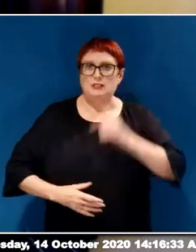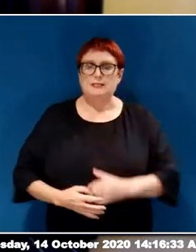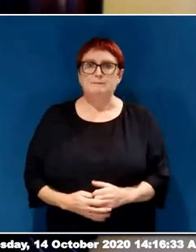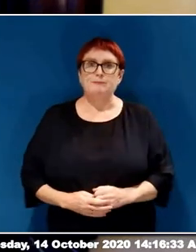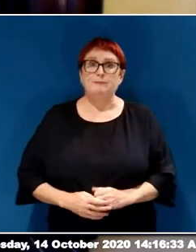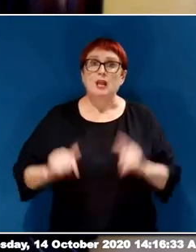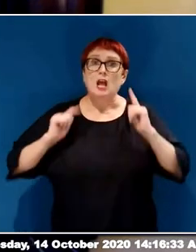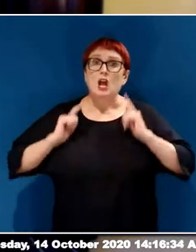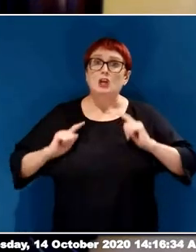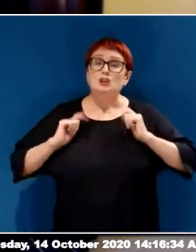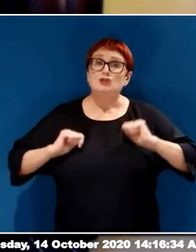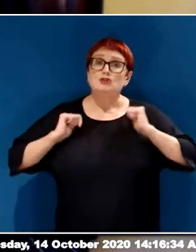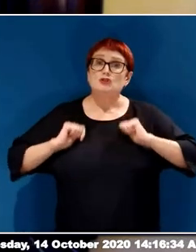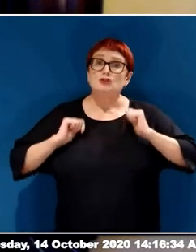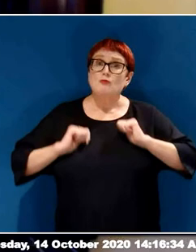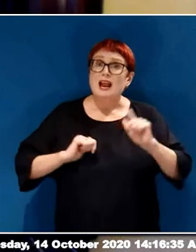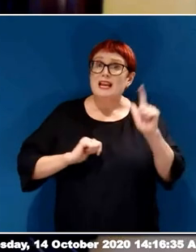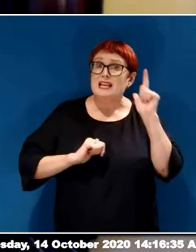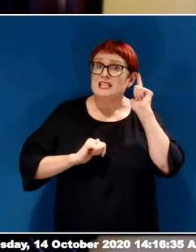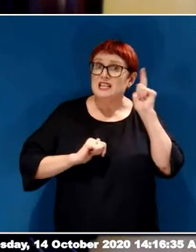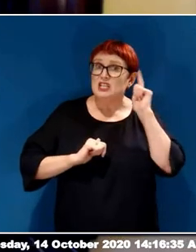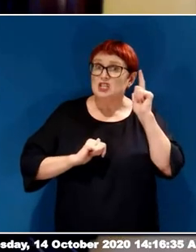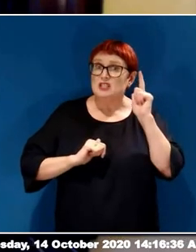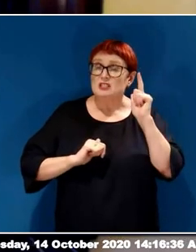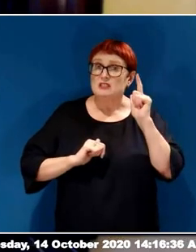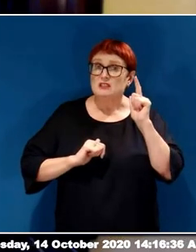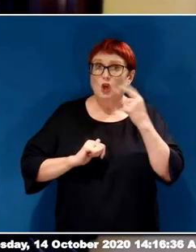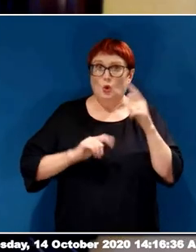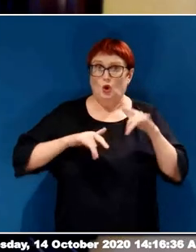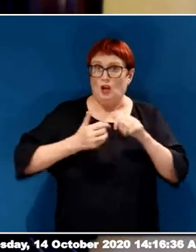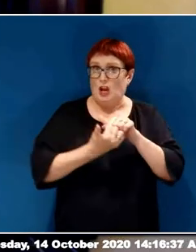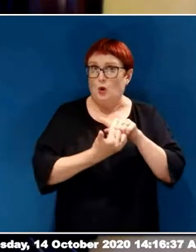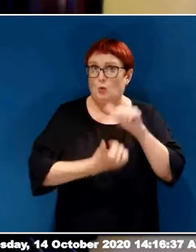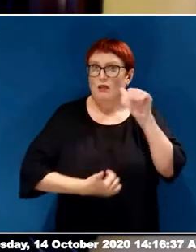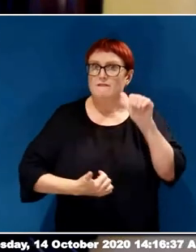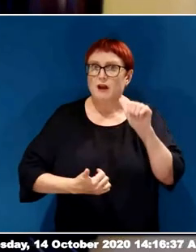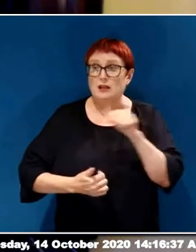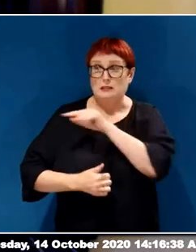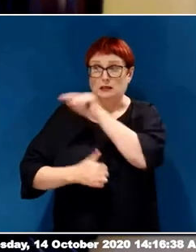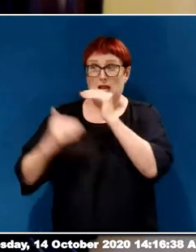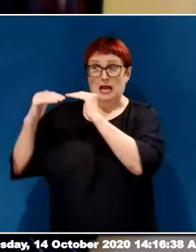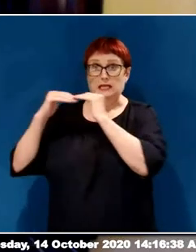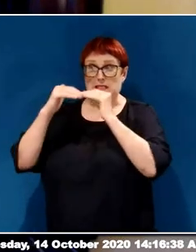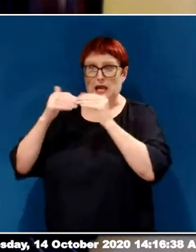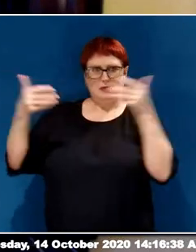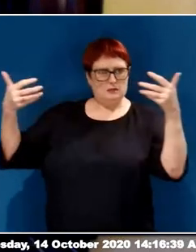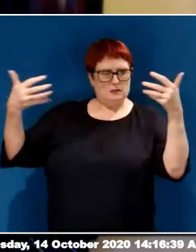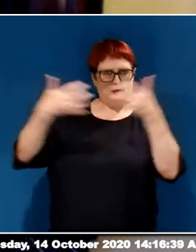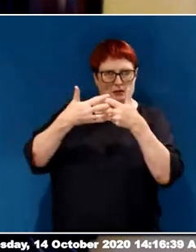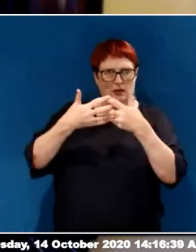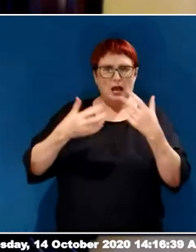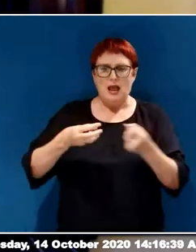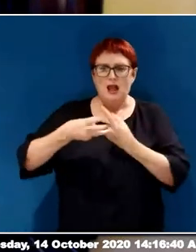against these professional standards. There are three domains: professional knowledge, professional practice and